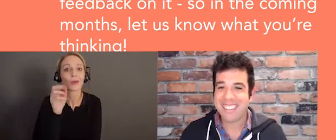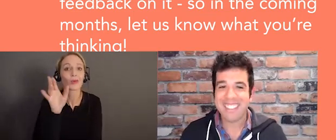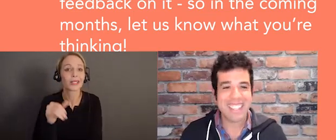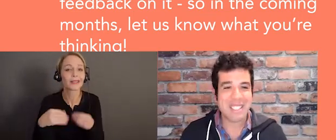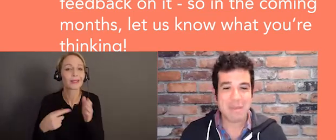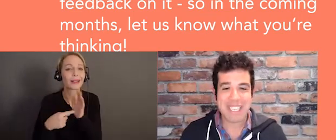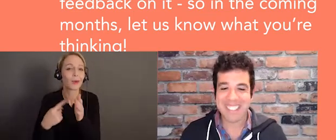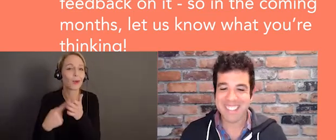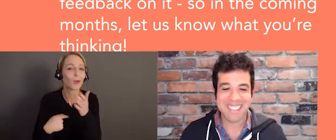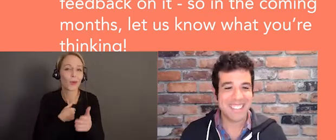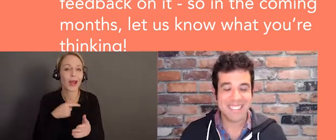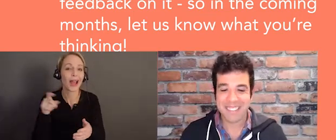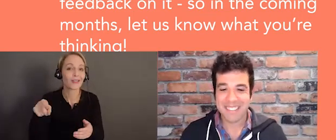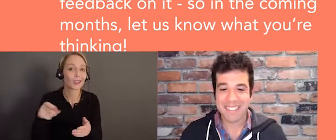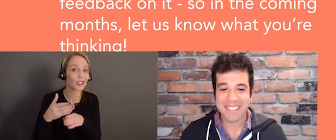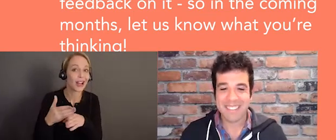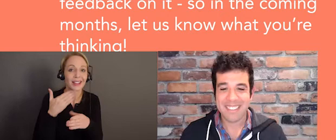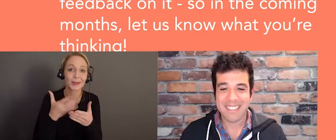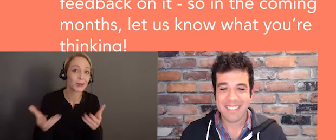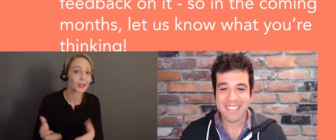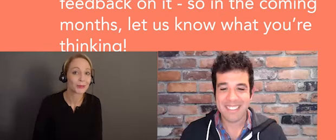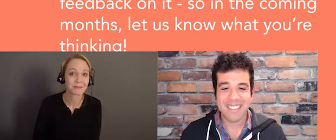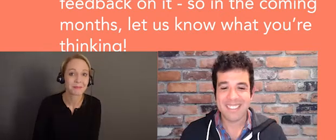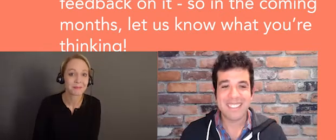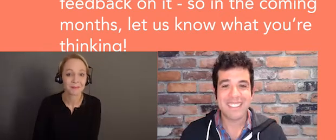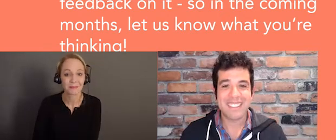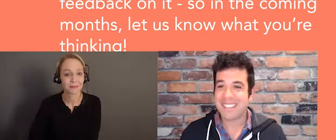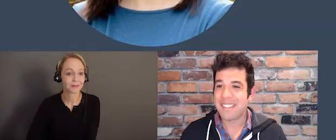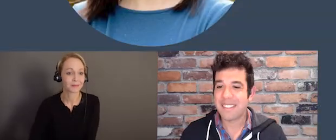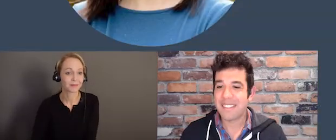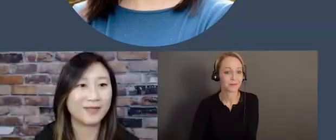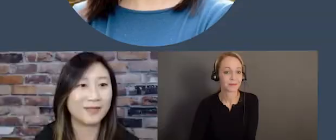TURN IT OVER TO LAURIE AND GREGORY FOR A DEMO TO SHARE.